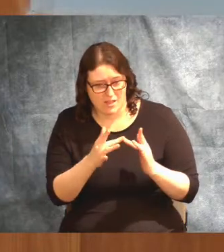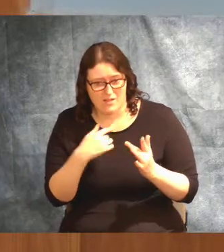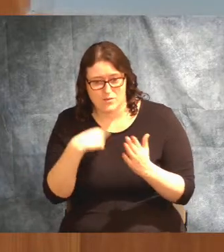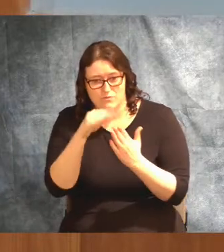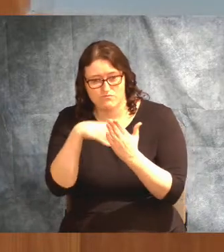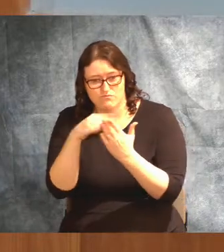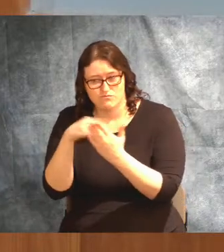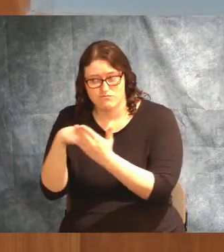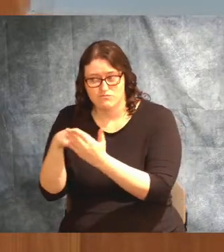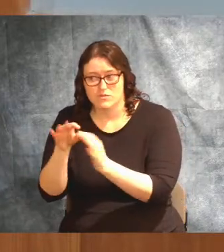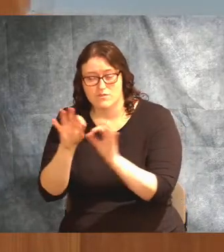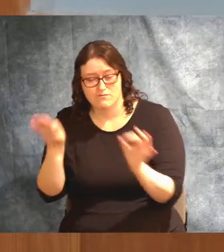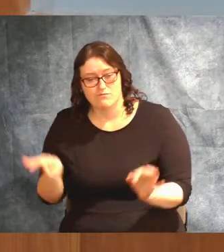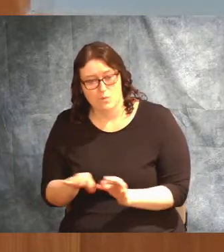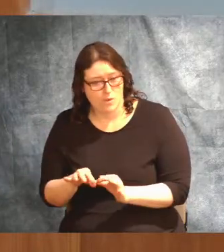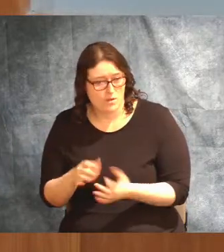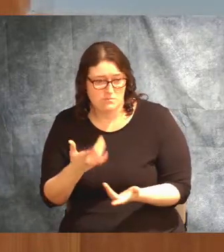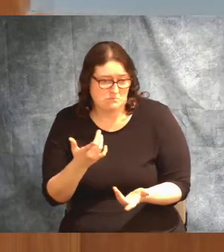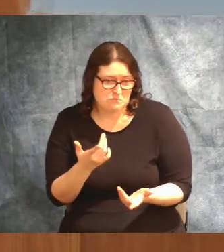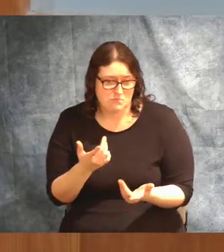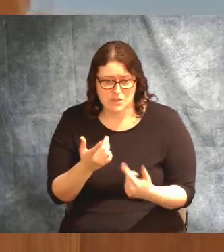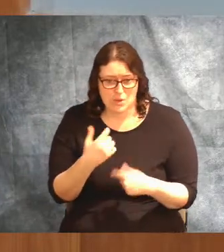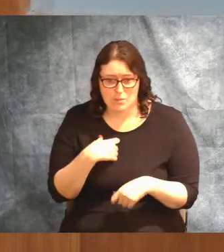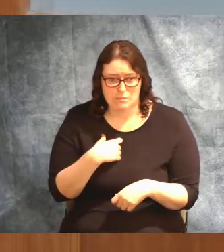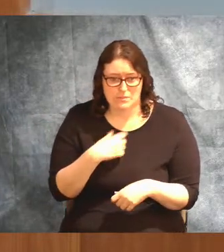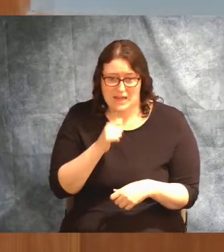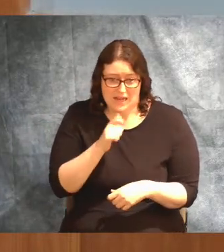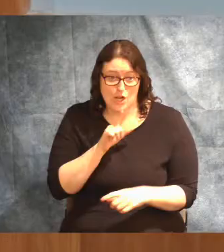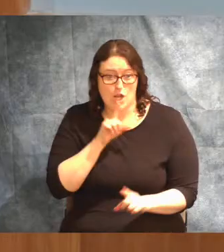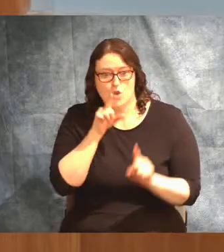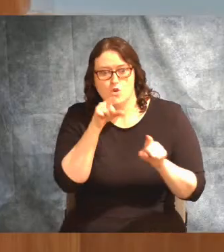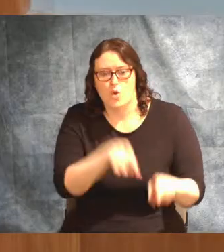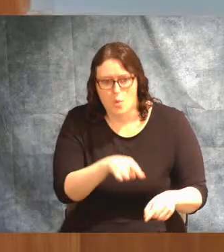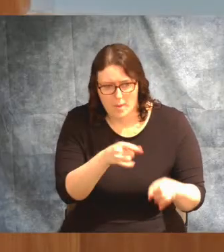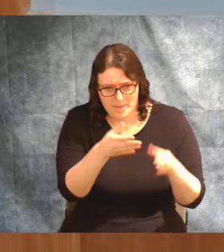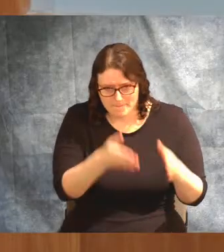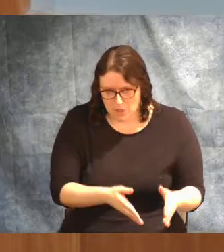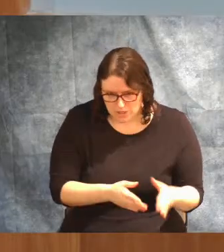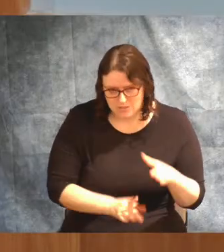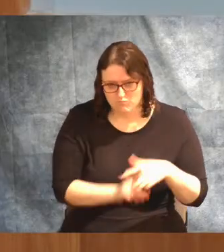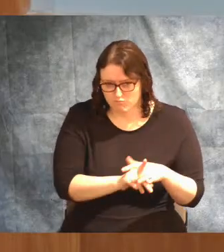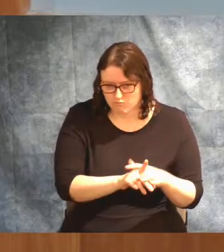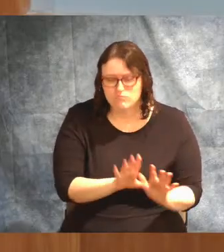I didn't do anything officially like go down there. She just told me when I contacted them,